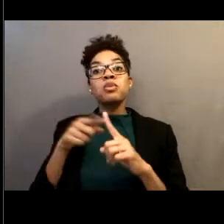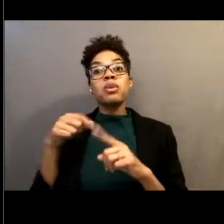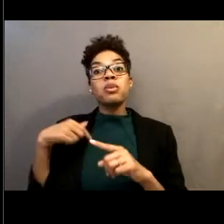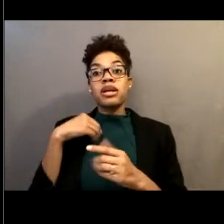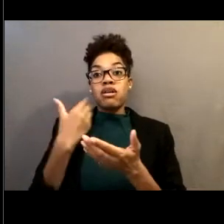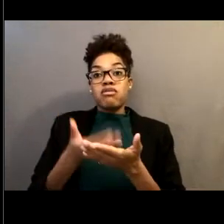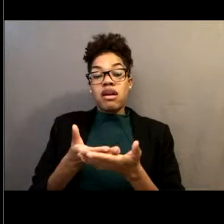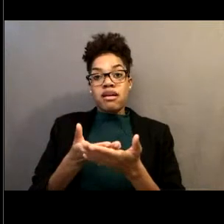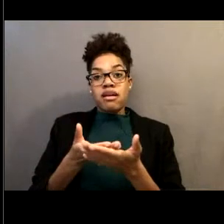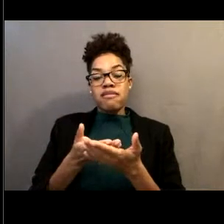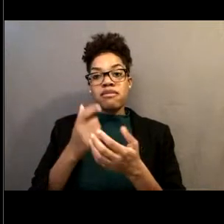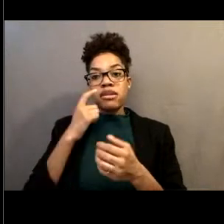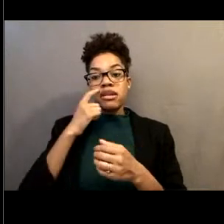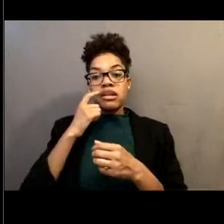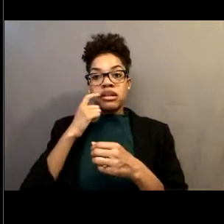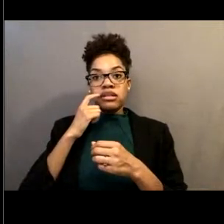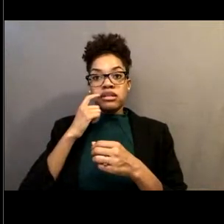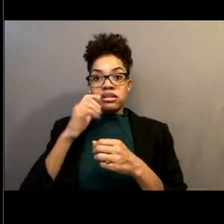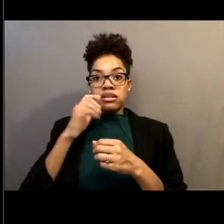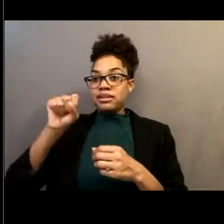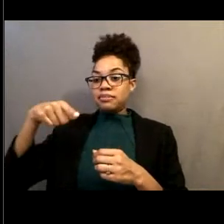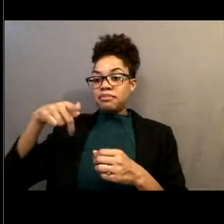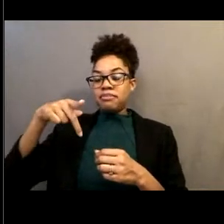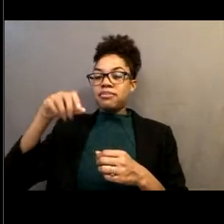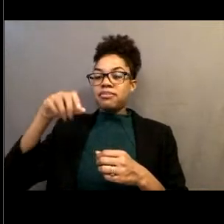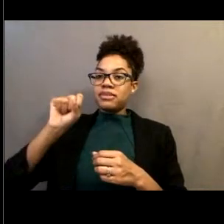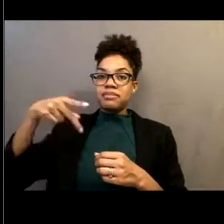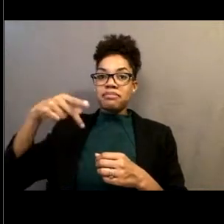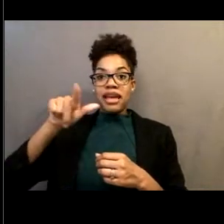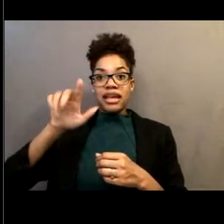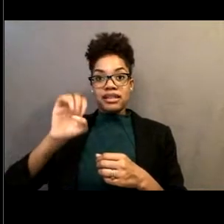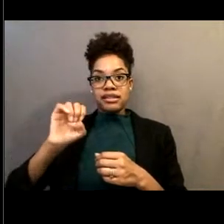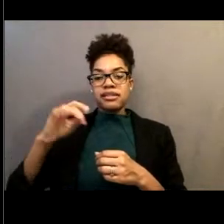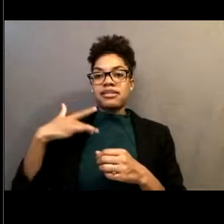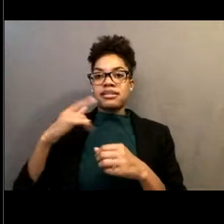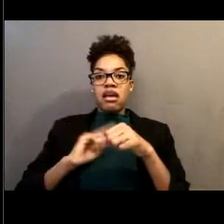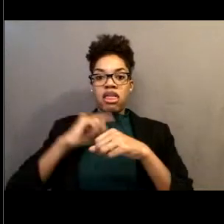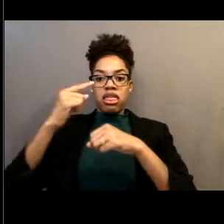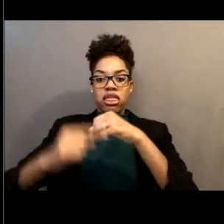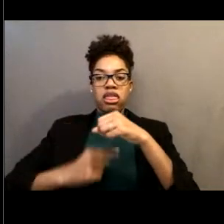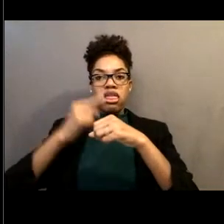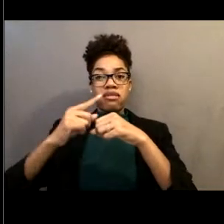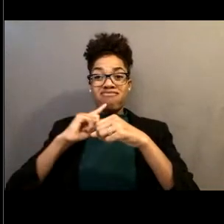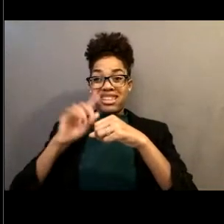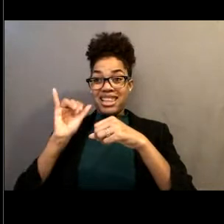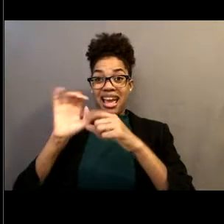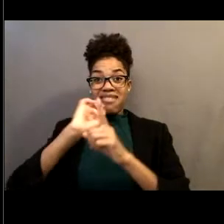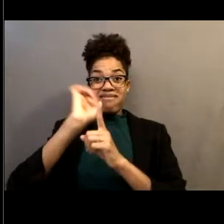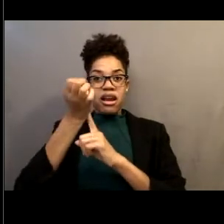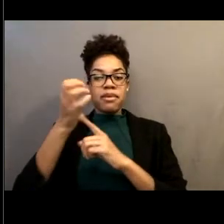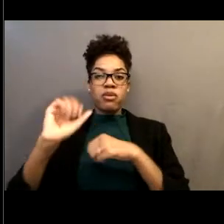I referred to it as a kind of an unforgiving environment. You're in a vacuum, first of all. And then because you're in a vacuum